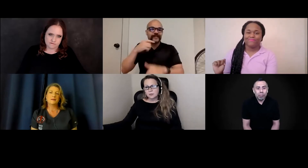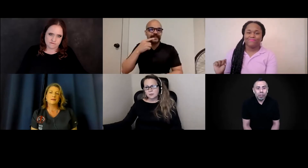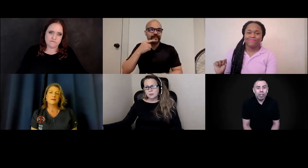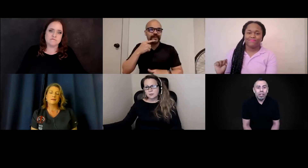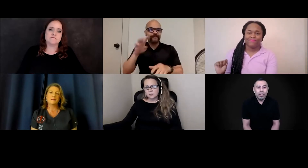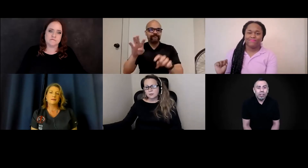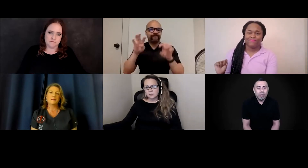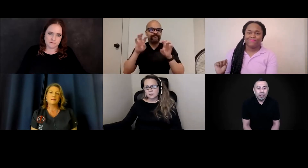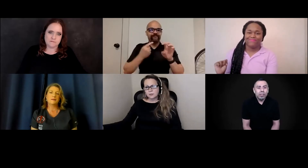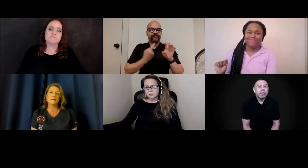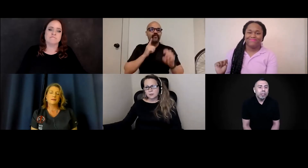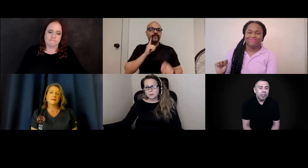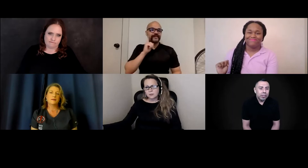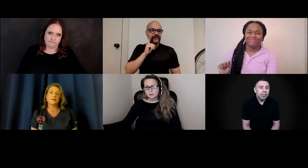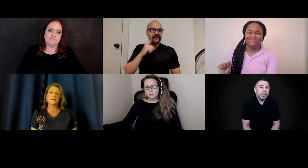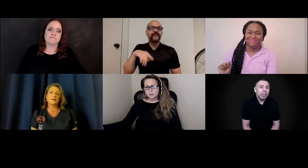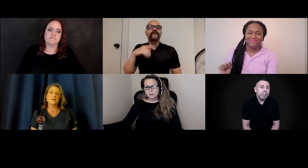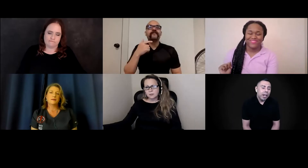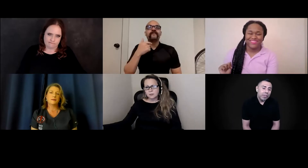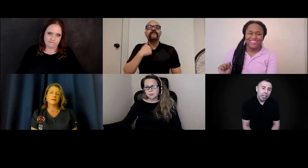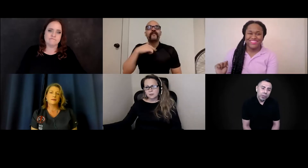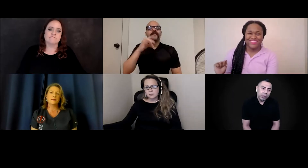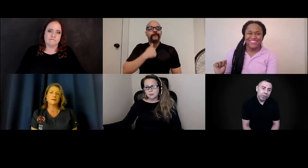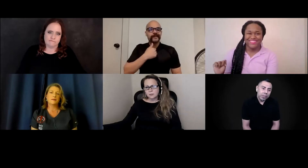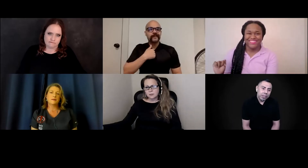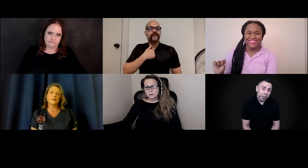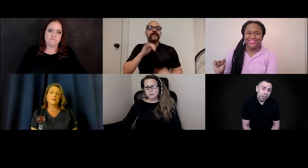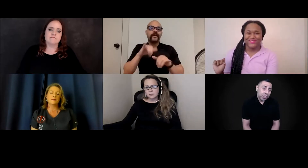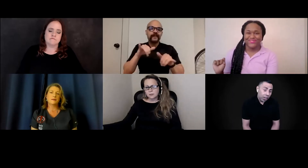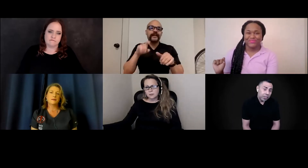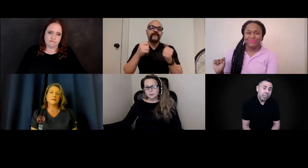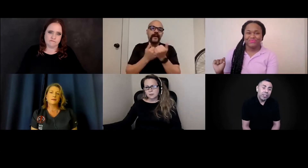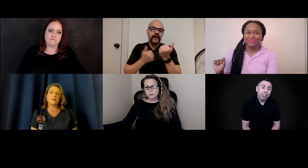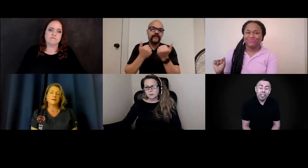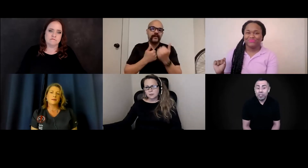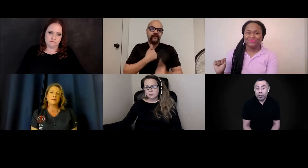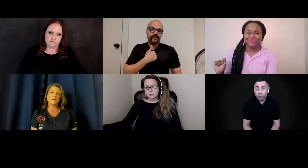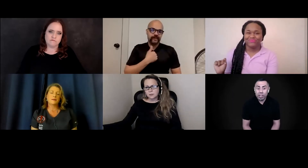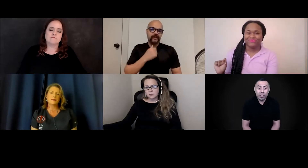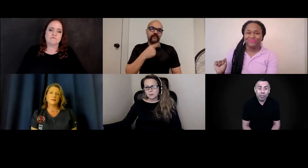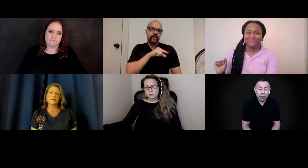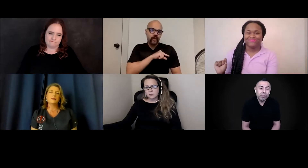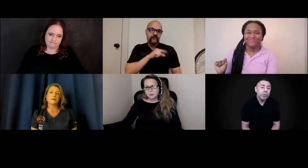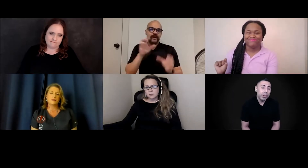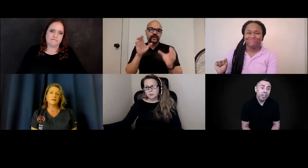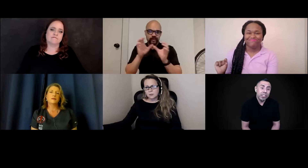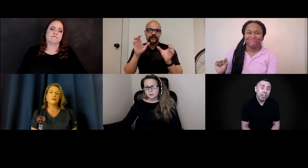From a student perspective, I've gone to a college as the only deaf individual where